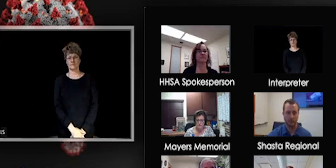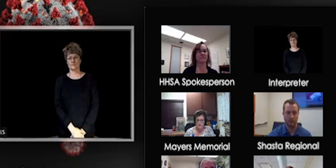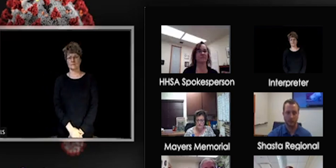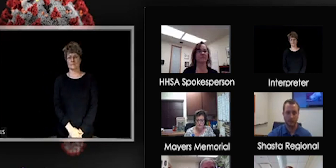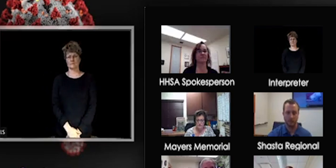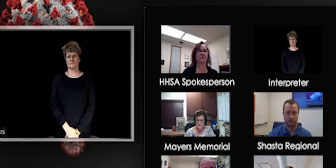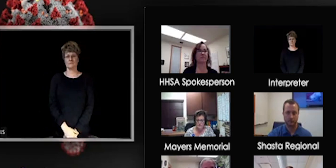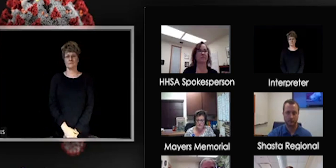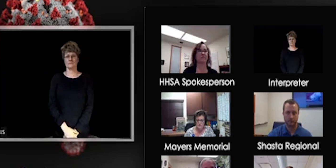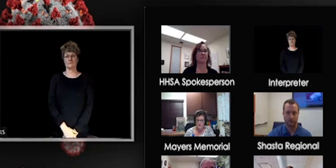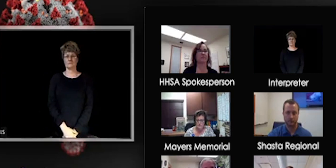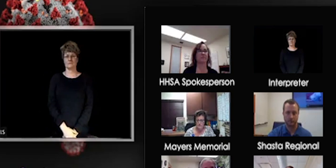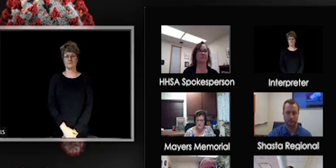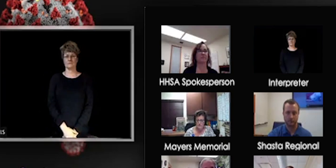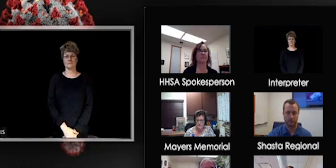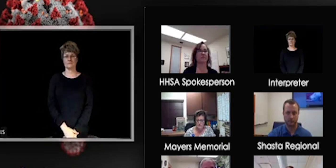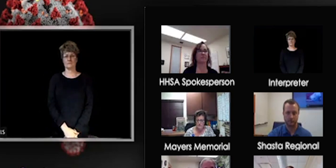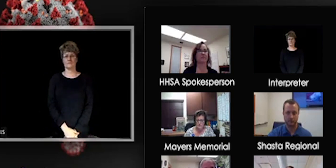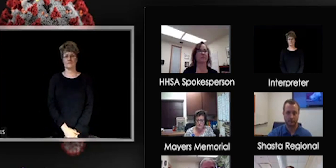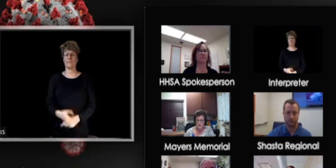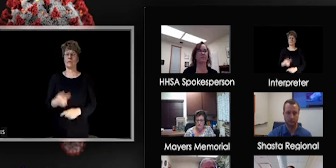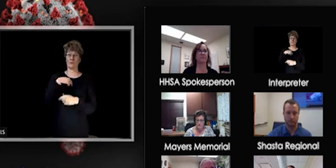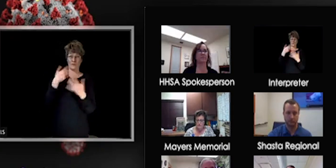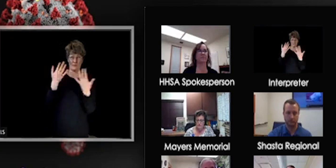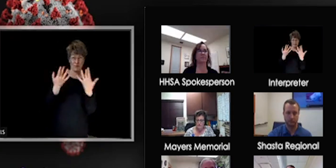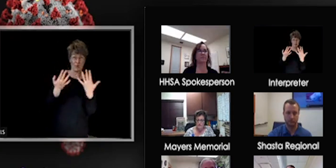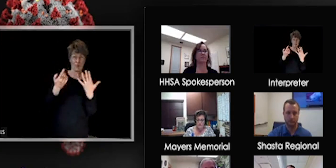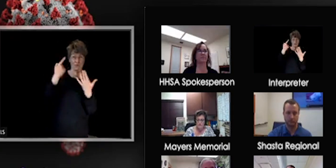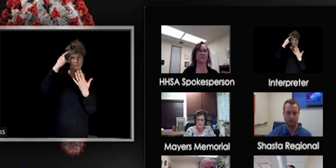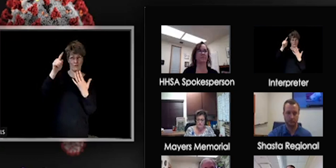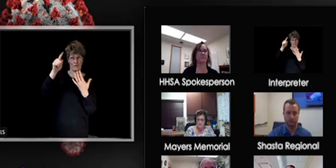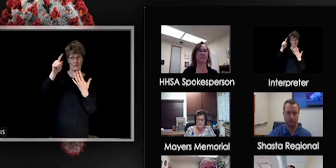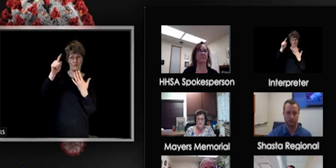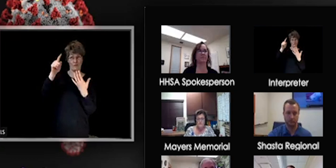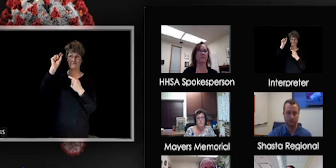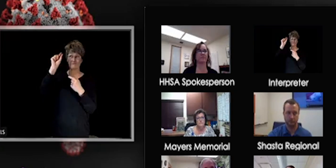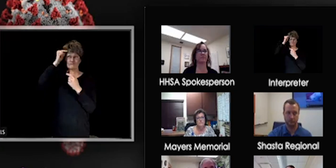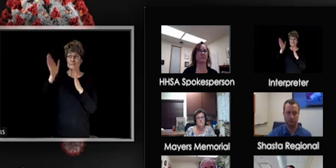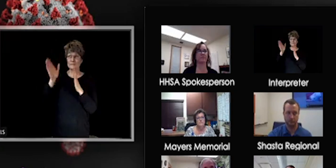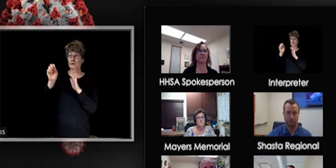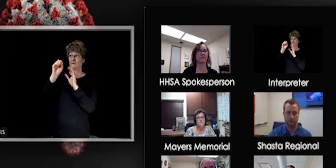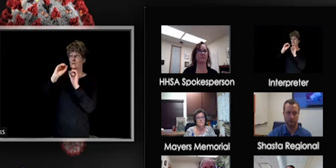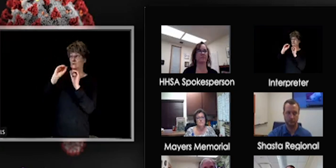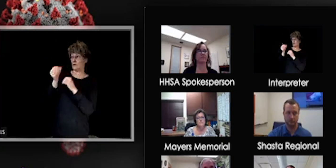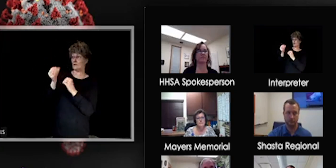guidances that we’ve been waiting on that are coming. Those I am aware of. For example,